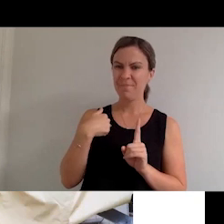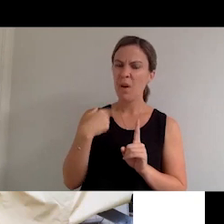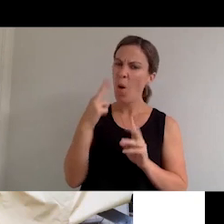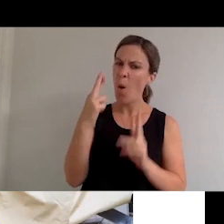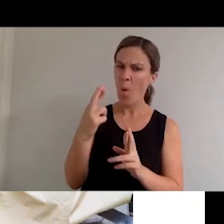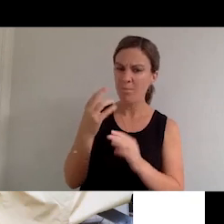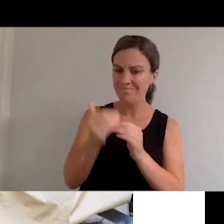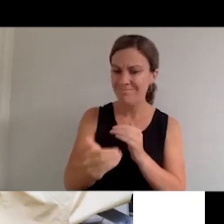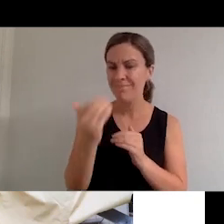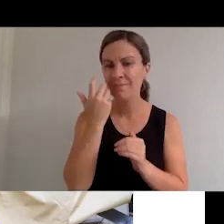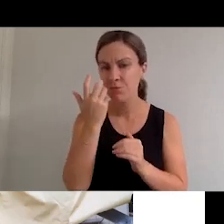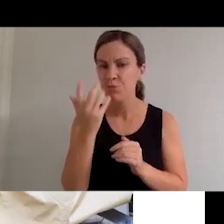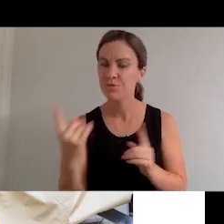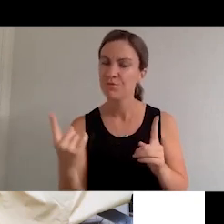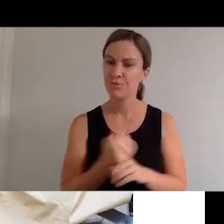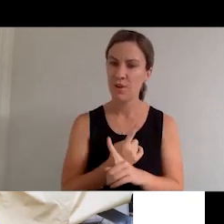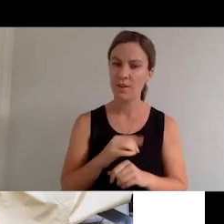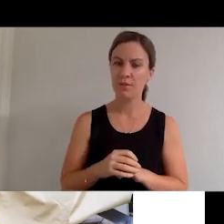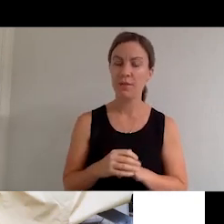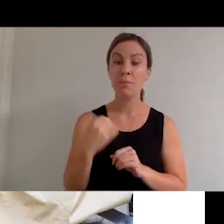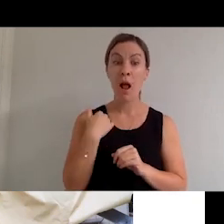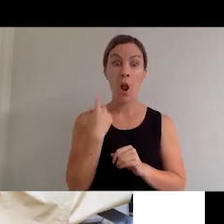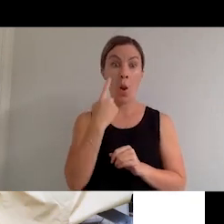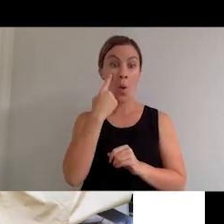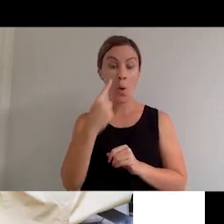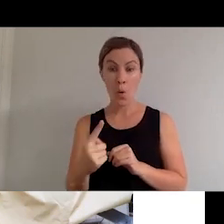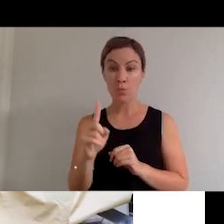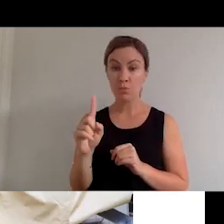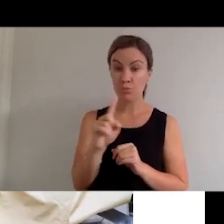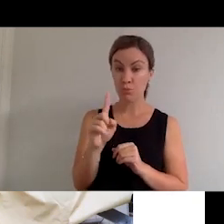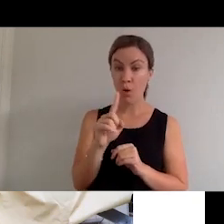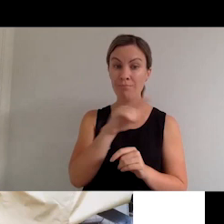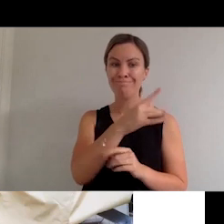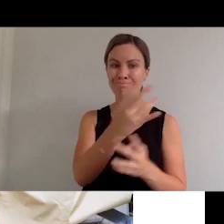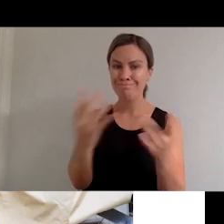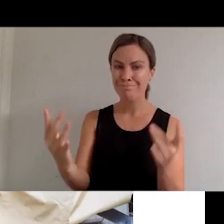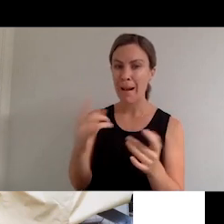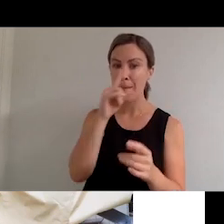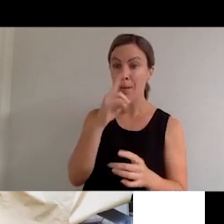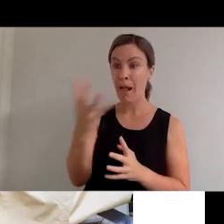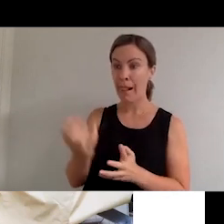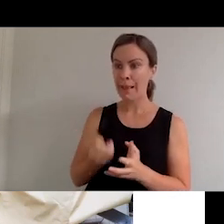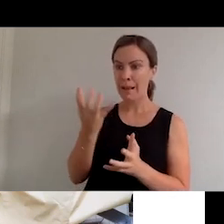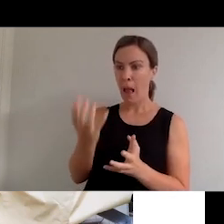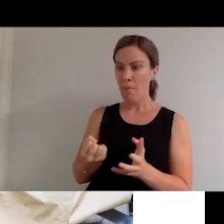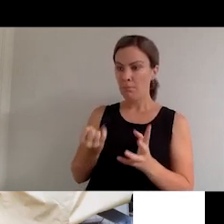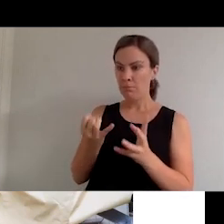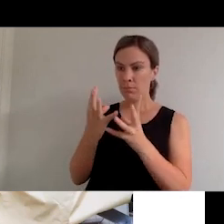that people's incomes were starting to disintergrate before their eyes, and that's the same thing I had noticed by having to provide more